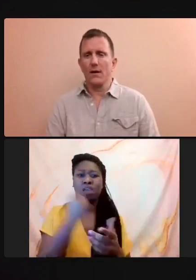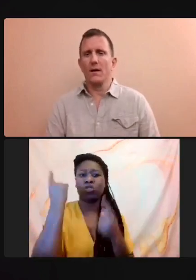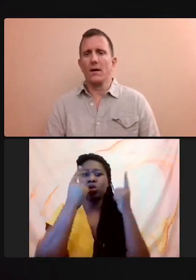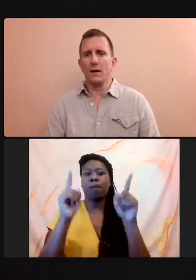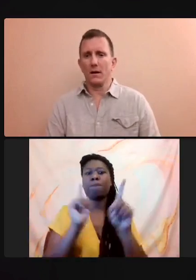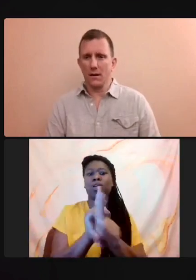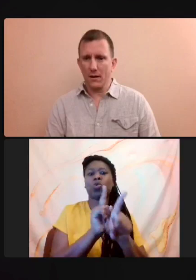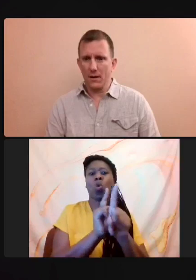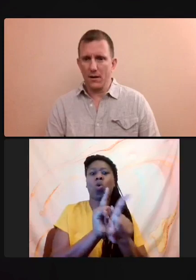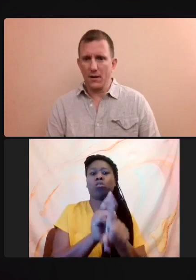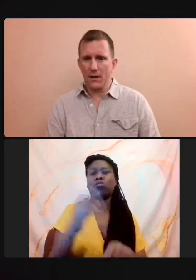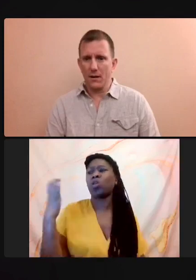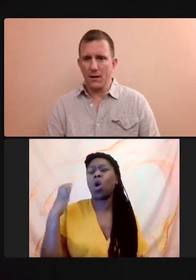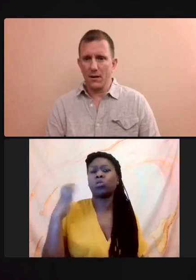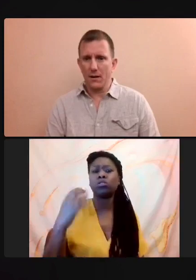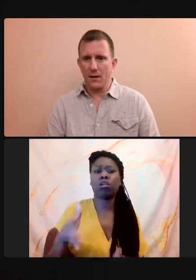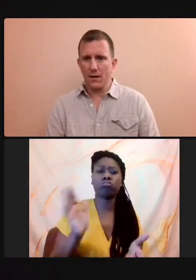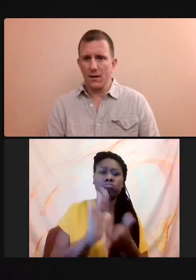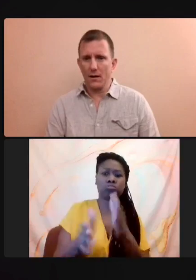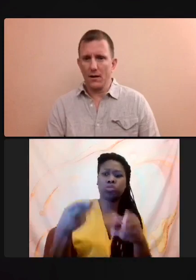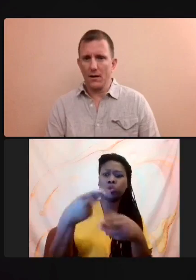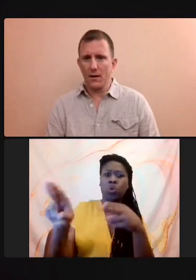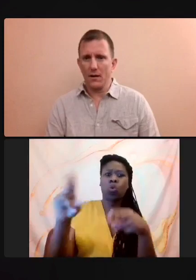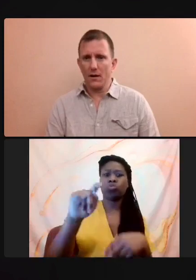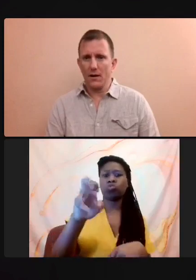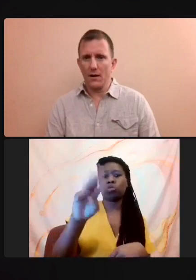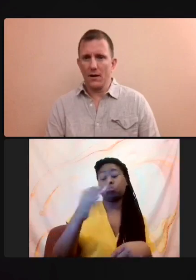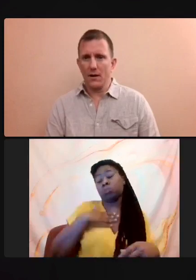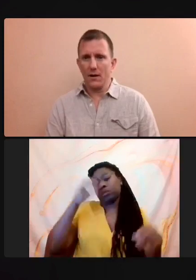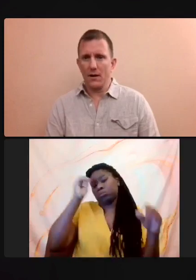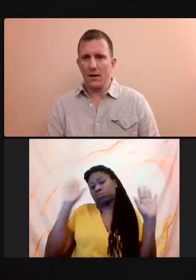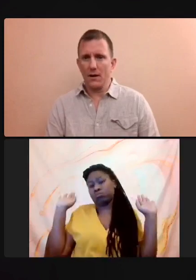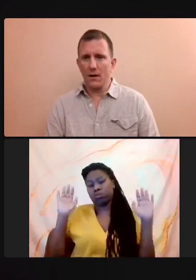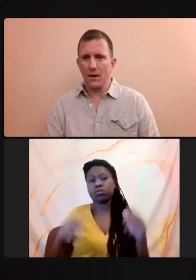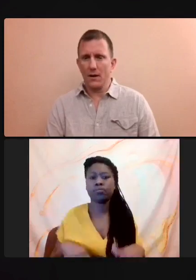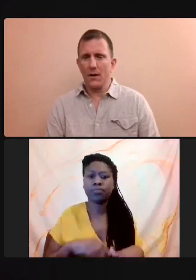I have to say a coach tends to be more fluid, right? So you do this, you do that.